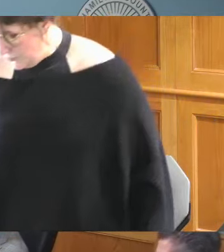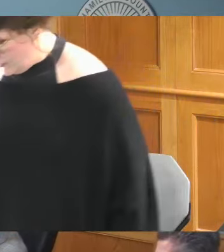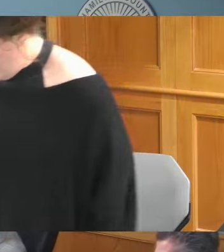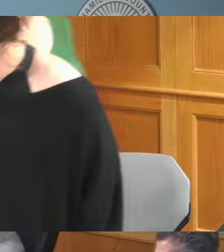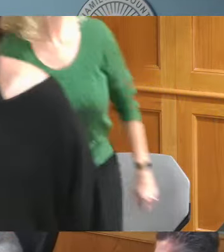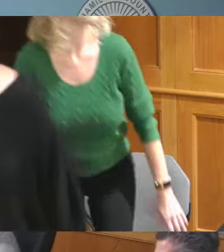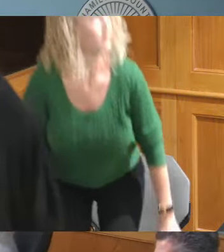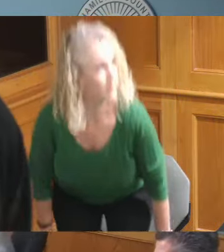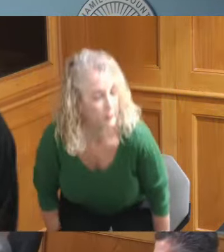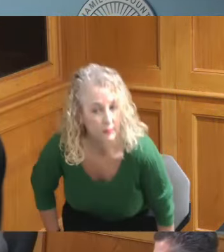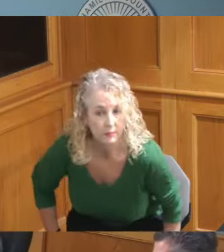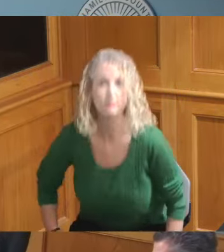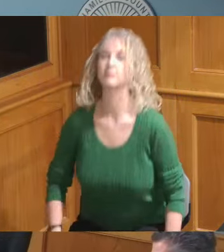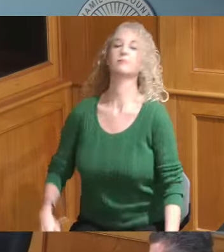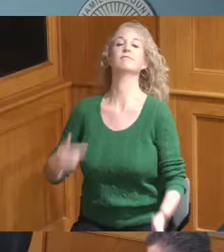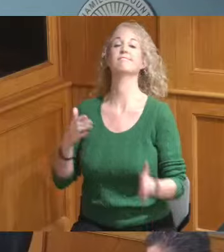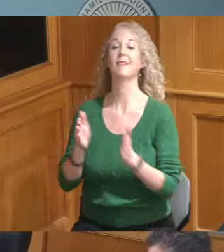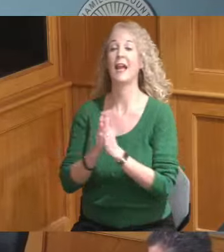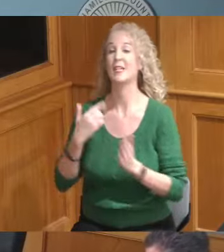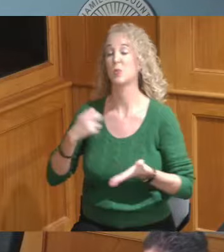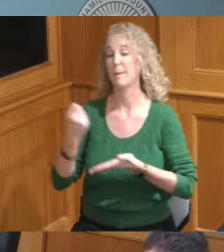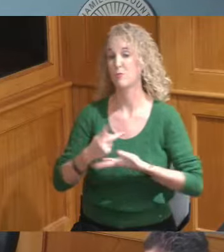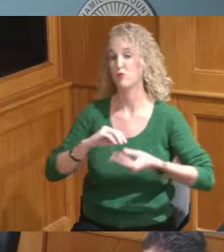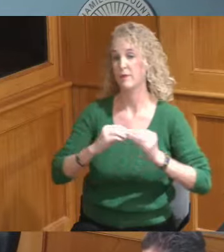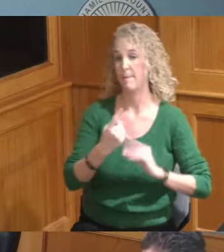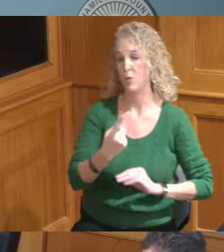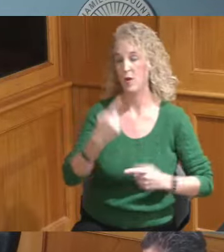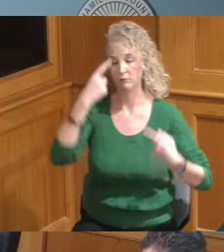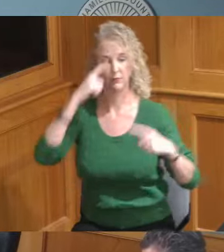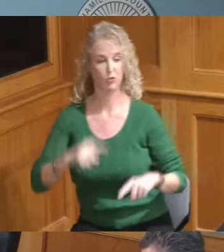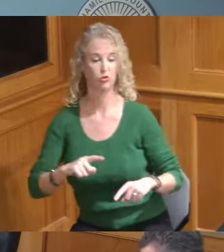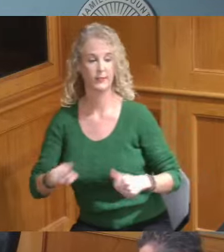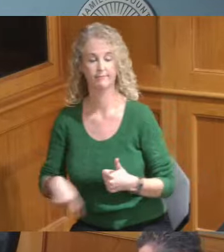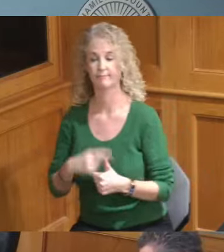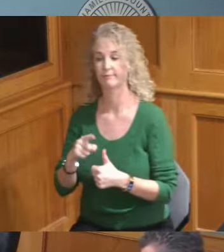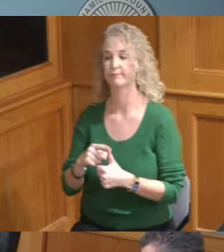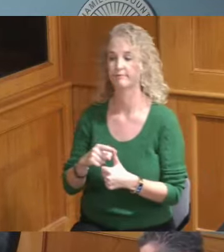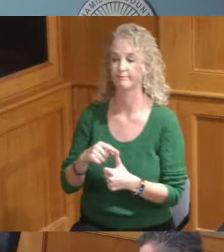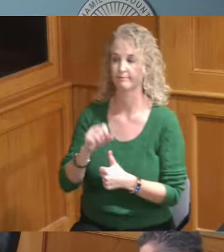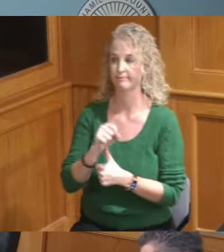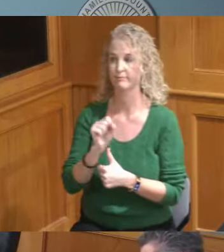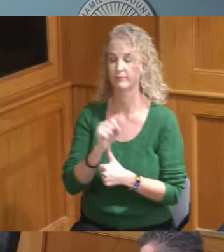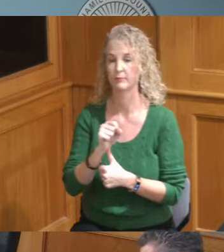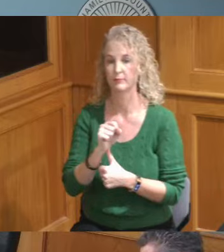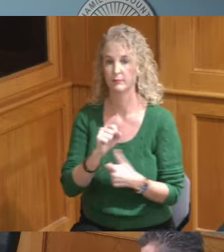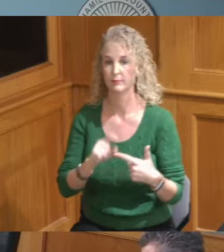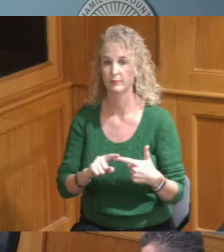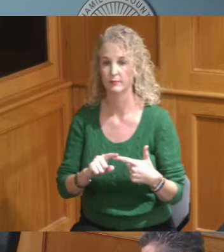approve of item number one. Second. Commissioner Driehaus. Yes. Commissioner Summerow Dumas. Yes.